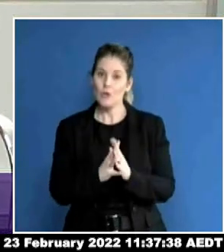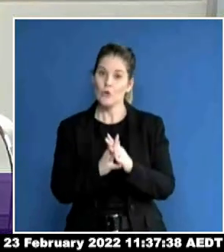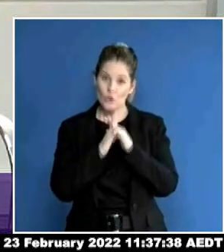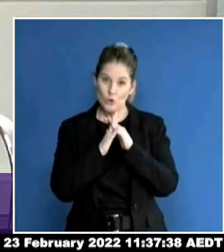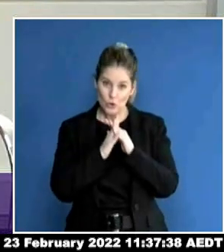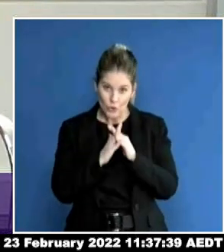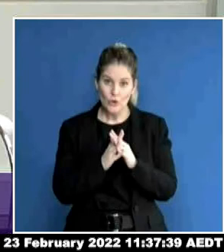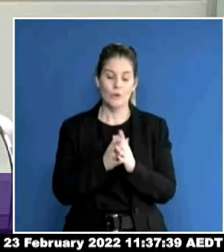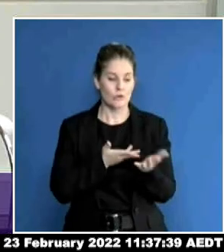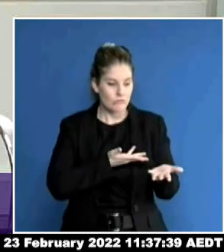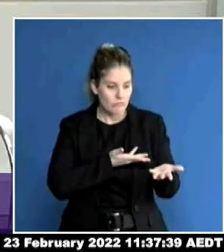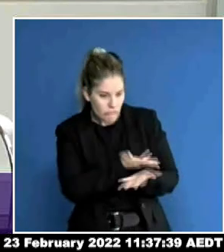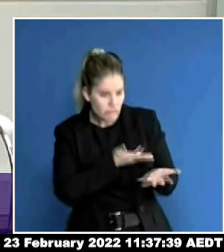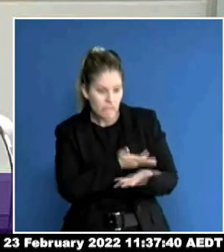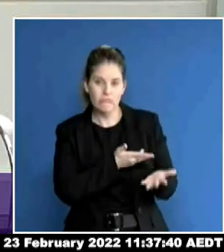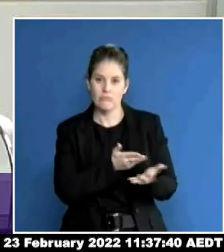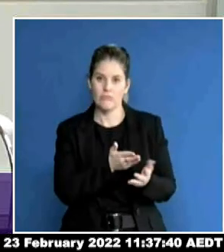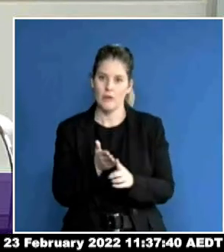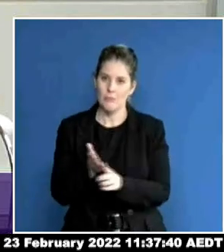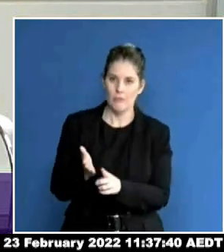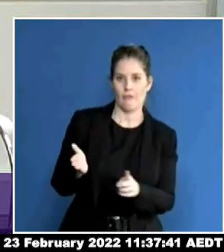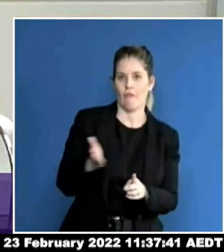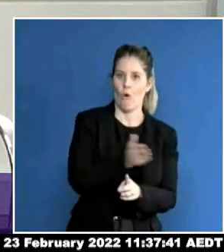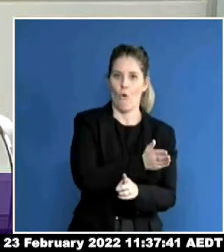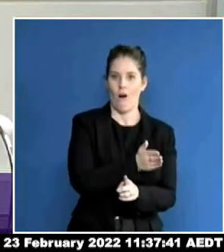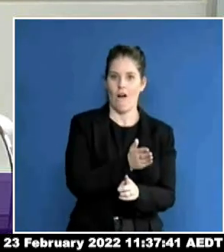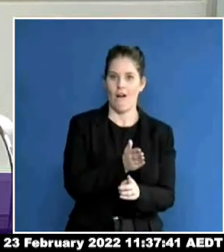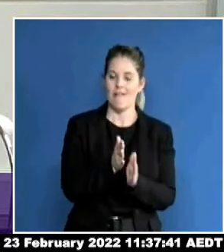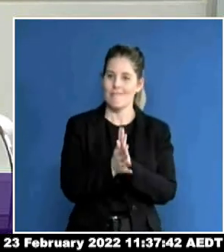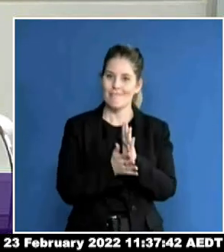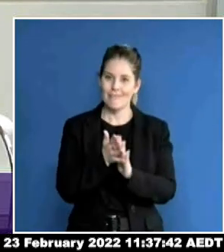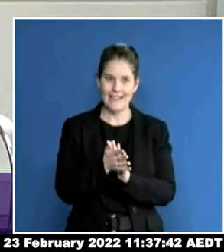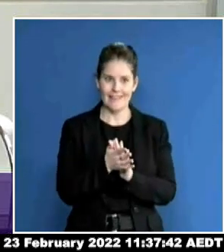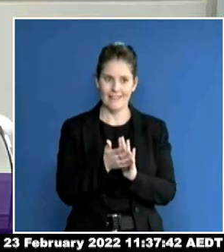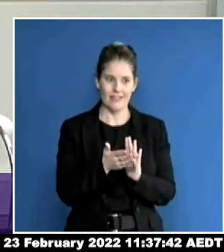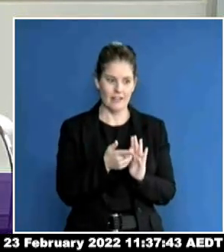but there is huge amounts of anxiety about whether you do that, how you do it strategically if you do.